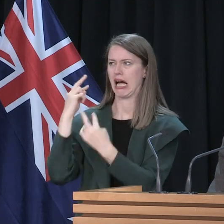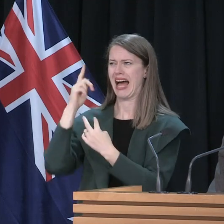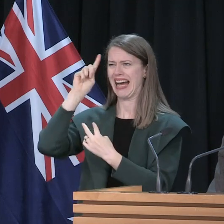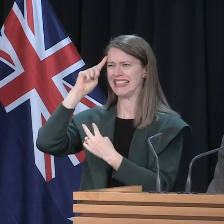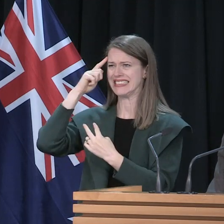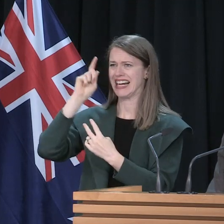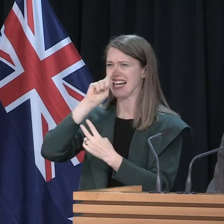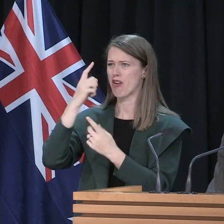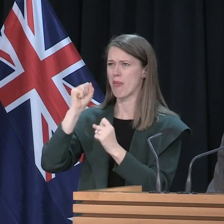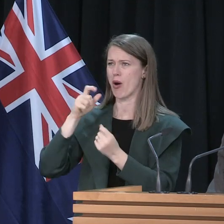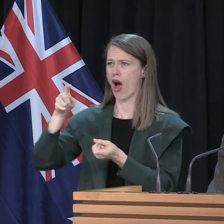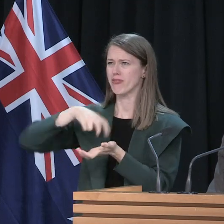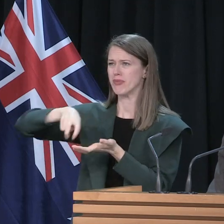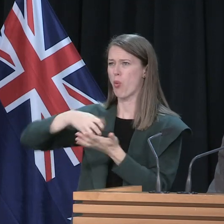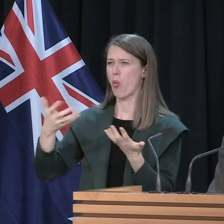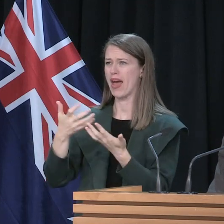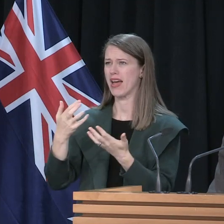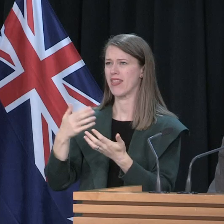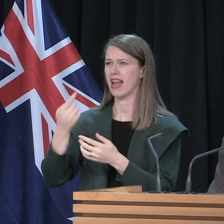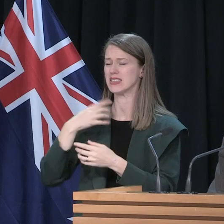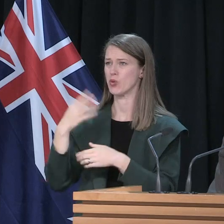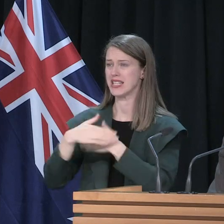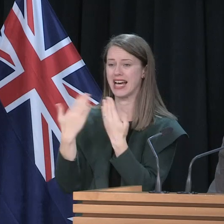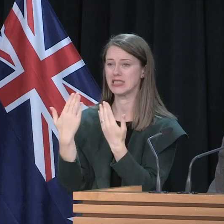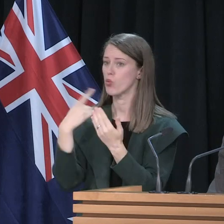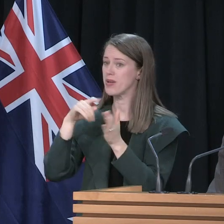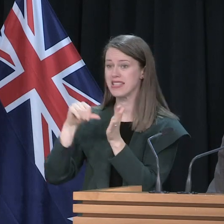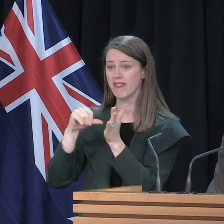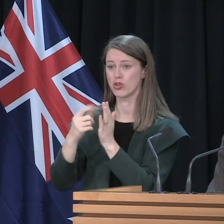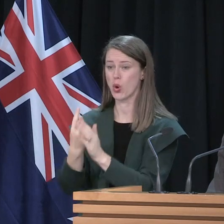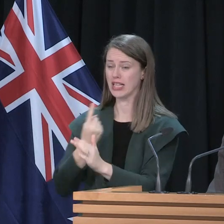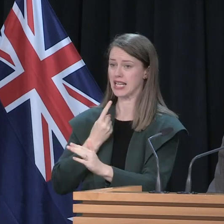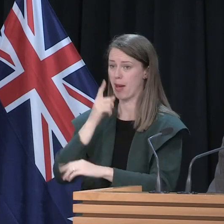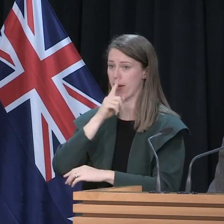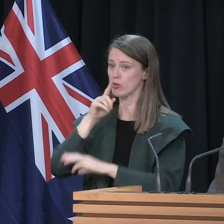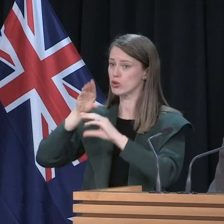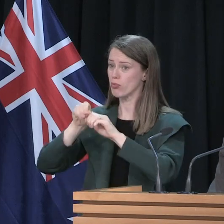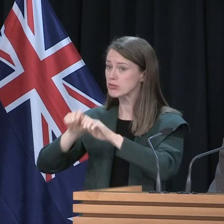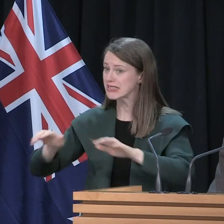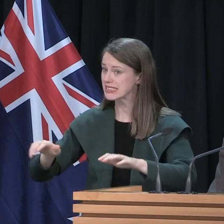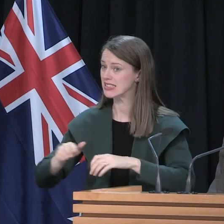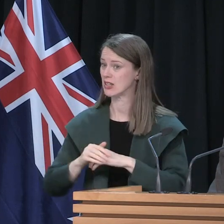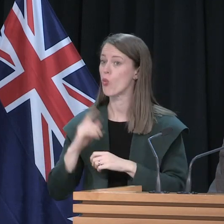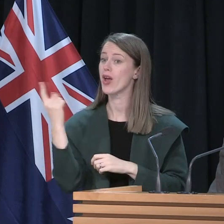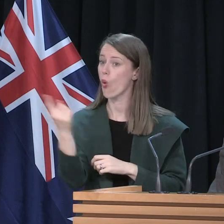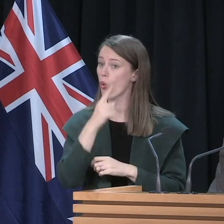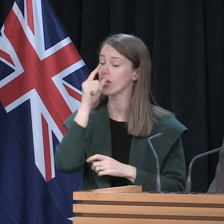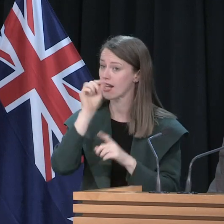scams we are see, not enough New Zealanders would be able to remember their movements for us to efficiently trace who has been exposed to the